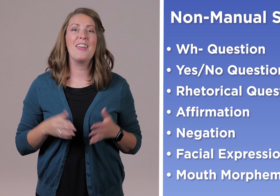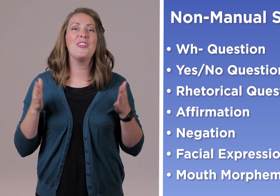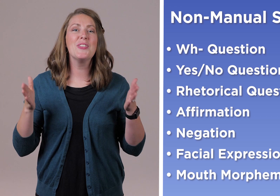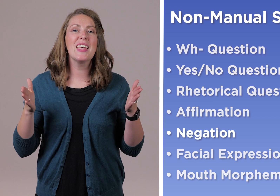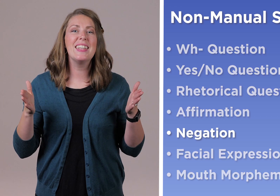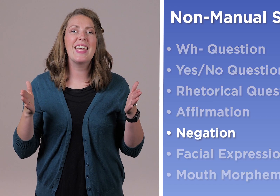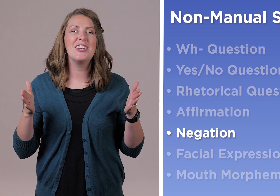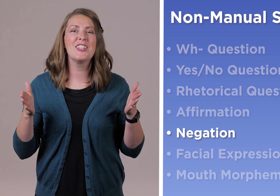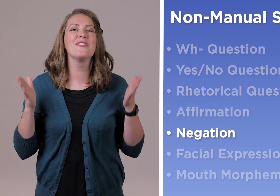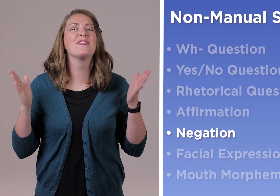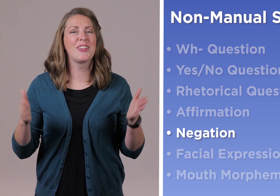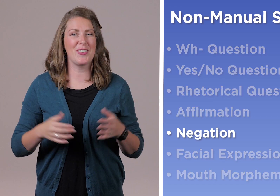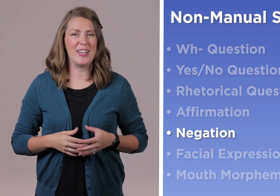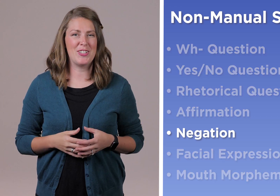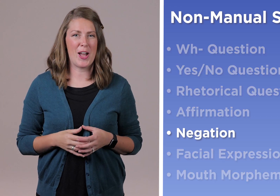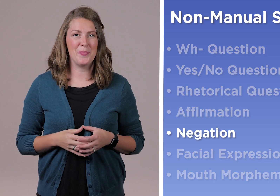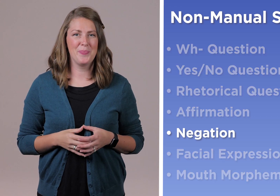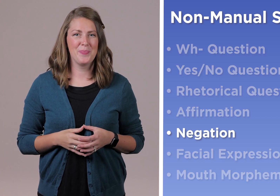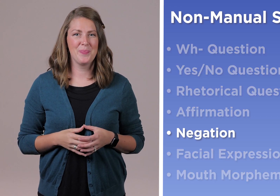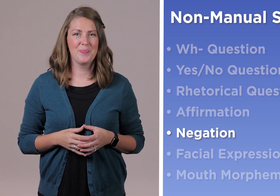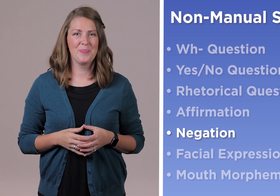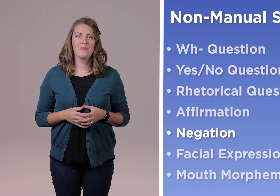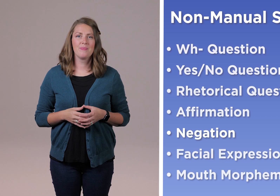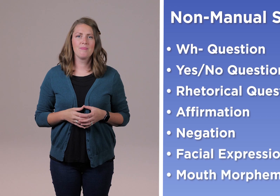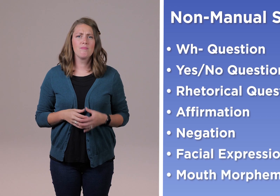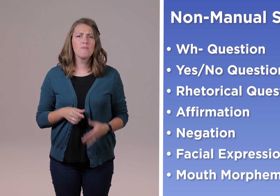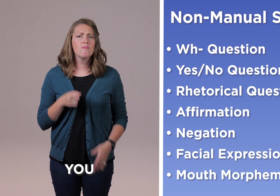If you said negation, great job!